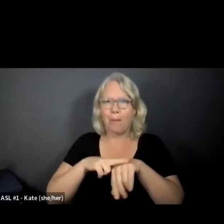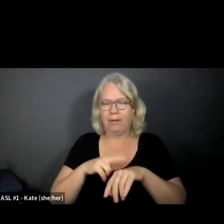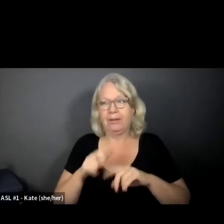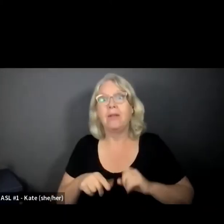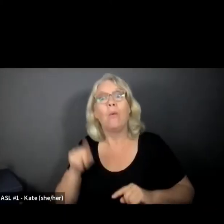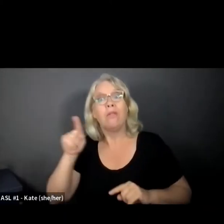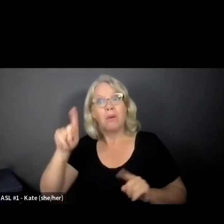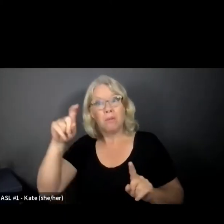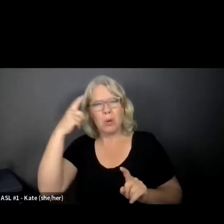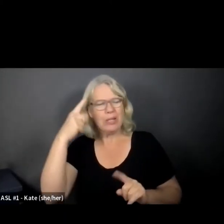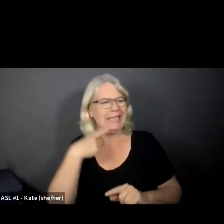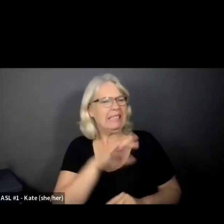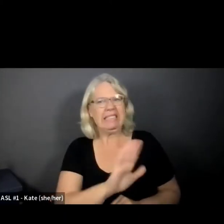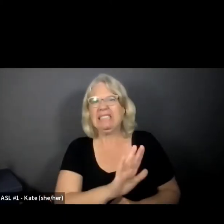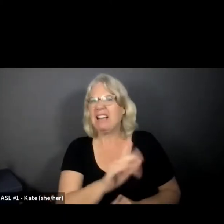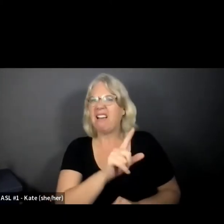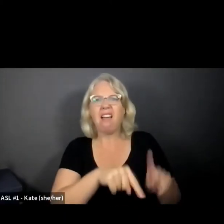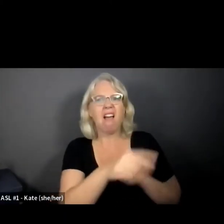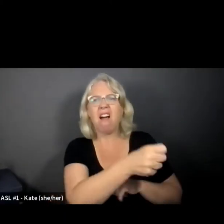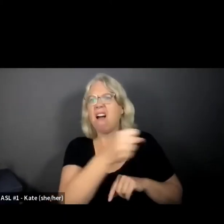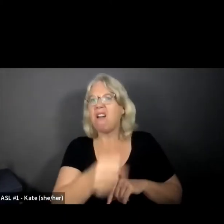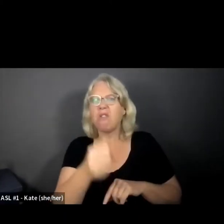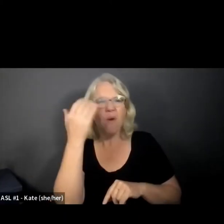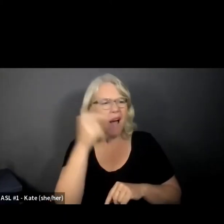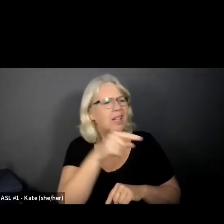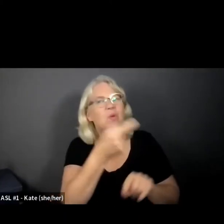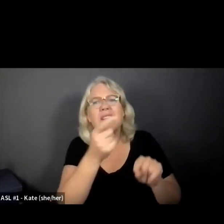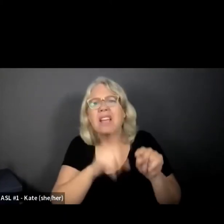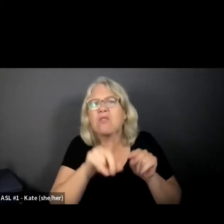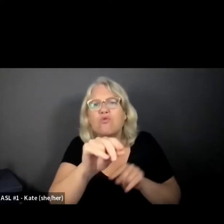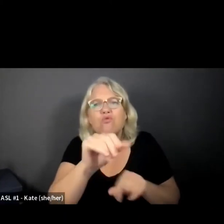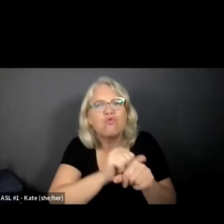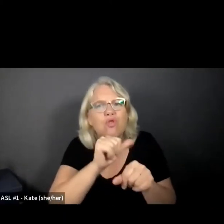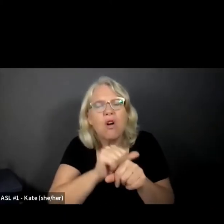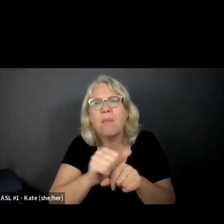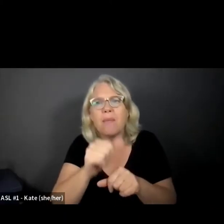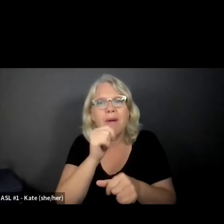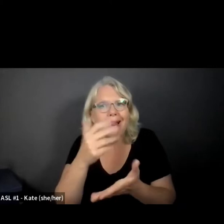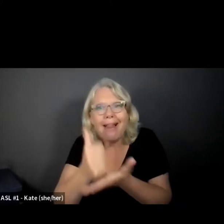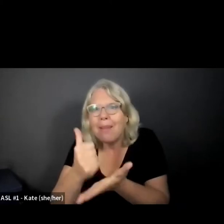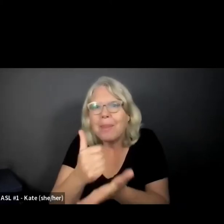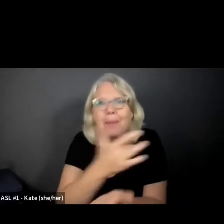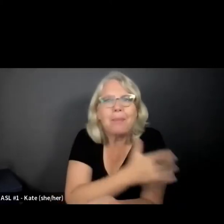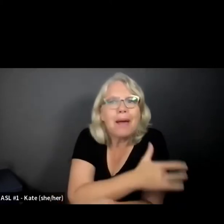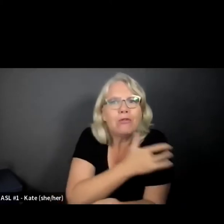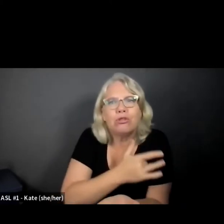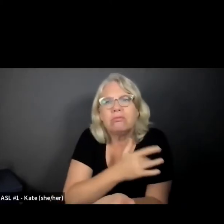BELIEVING SHE WOULD BE UNABLE TO SAFELY LIFT PATIENTS BECAUSE OF THE HAND DISABILITY.